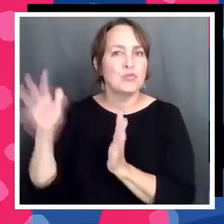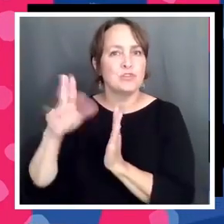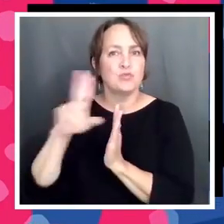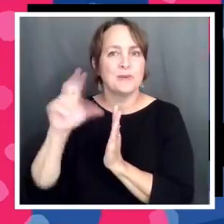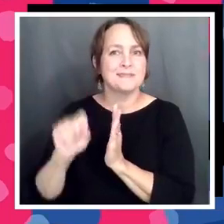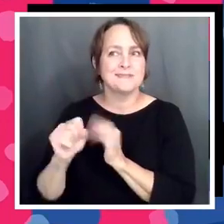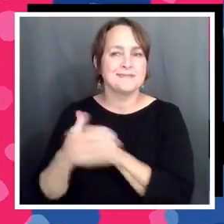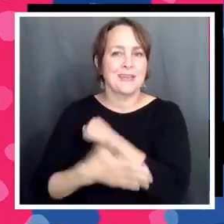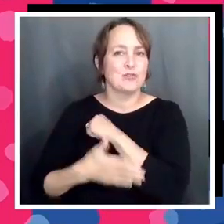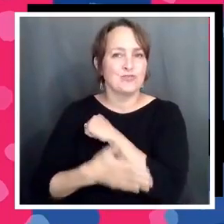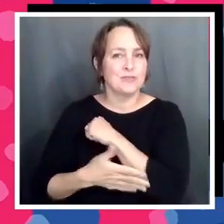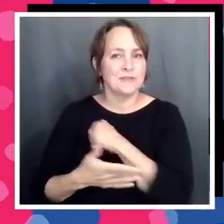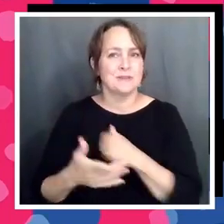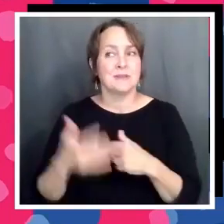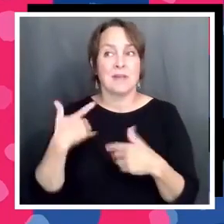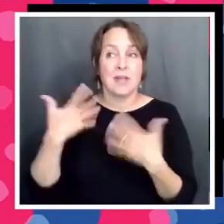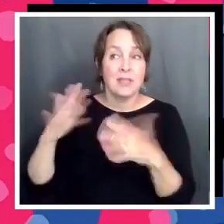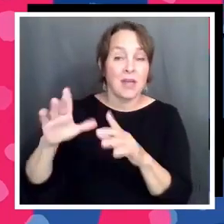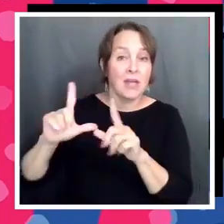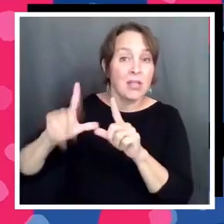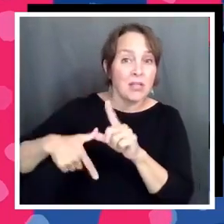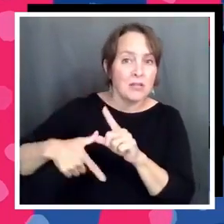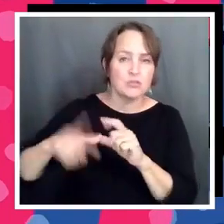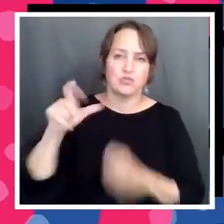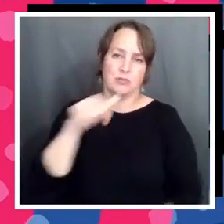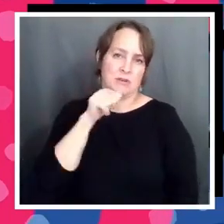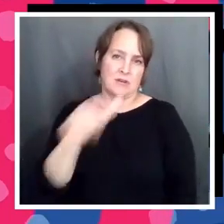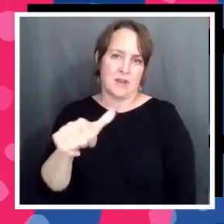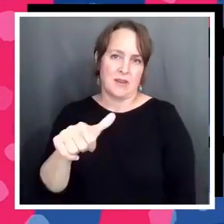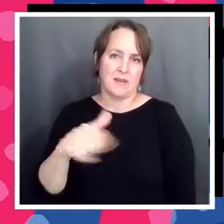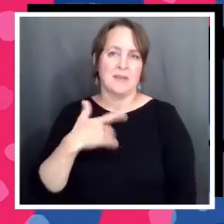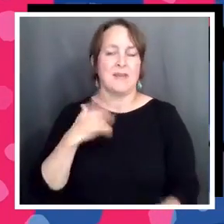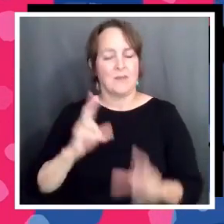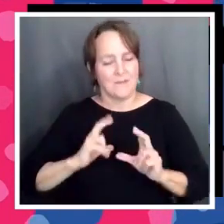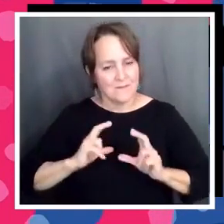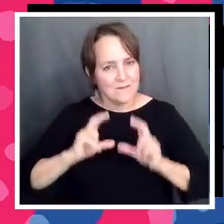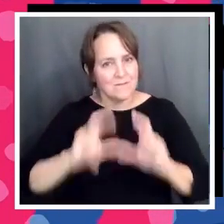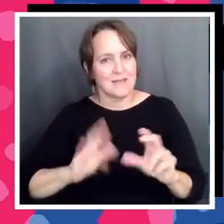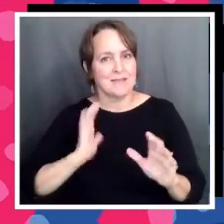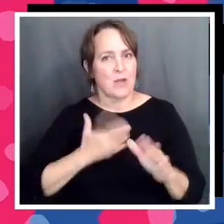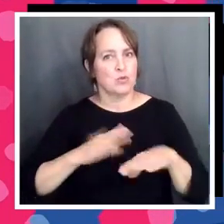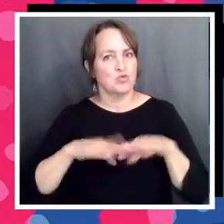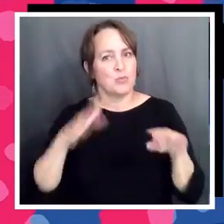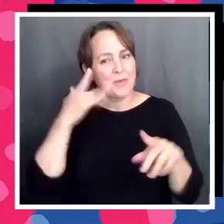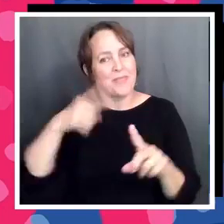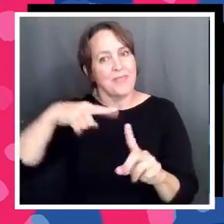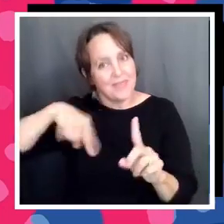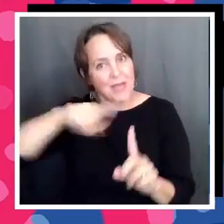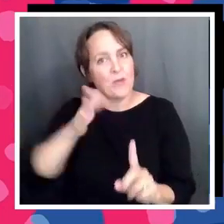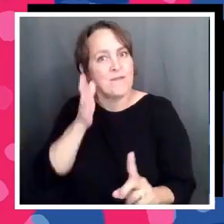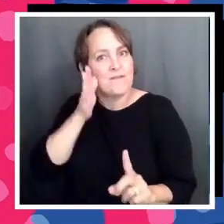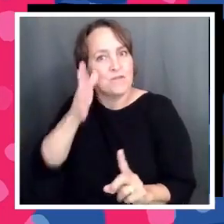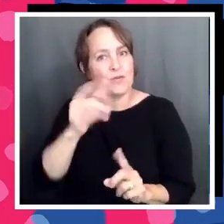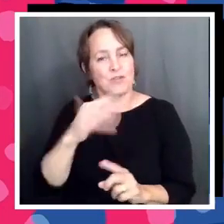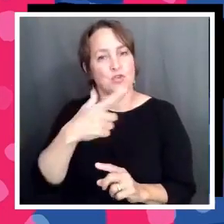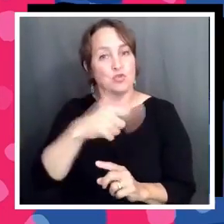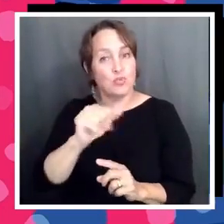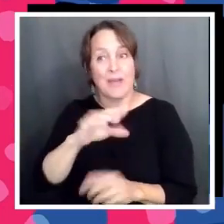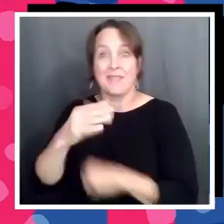ERADICATE CHILDHOOD POVERTY IN THE RICHEST NATION ON THE PLANET.